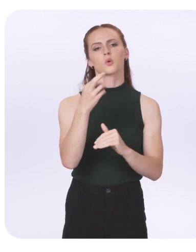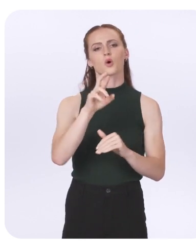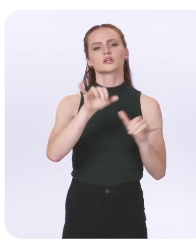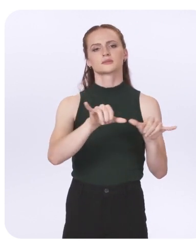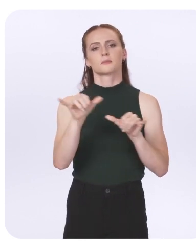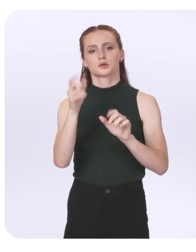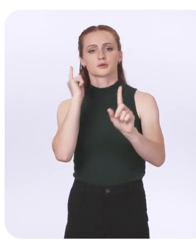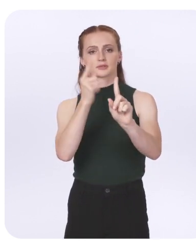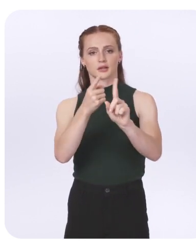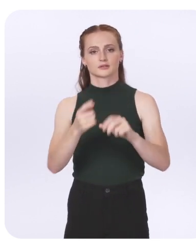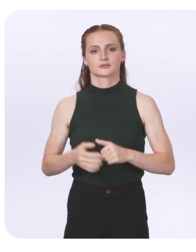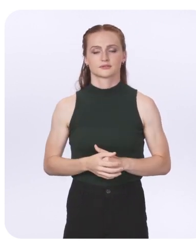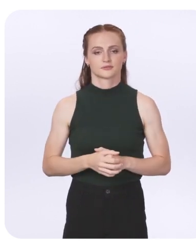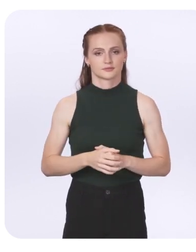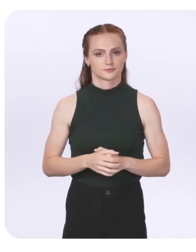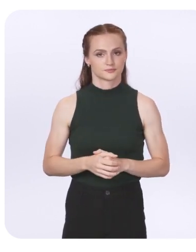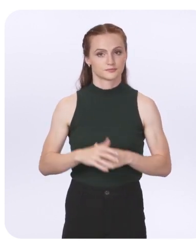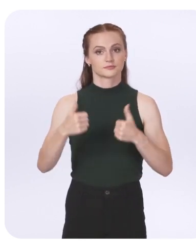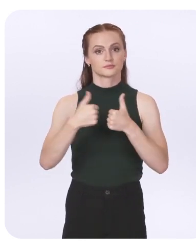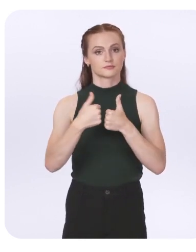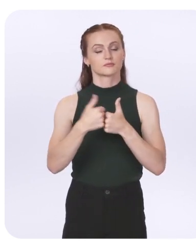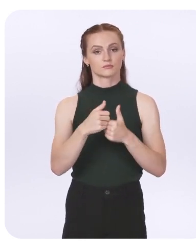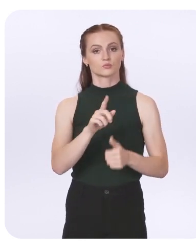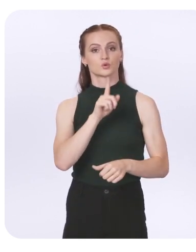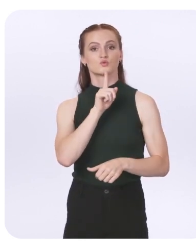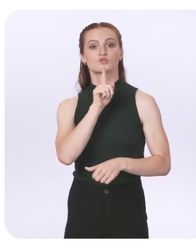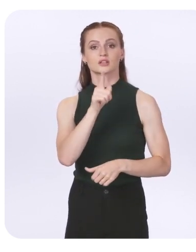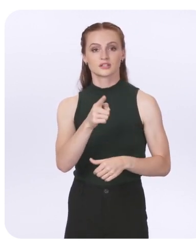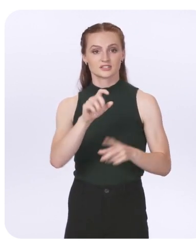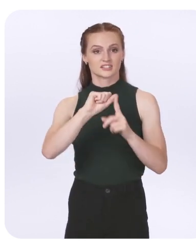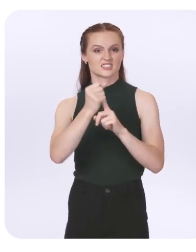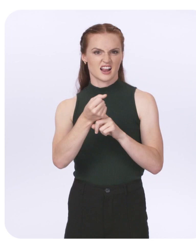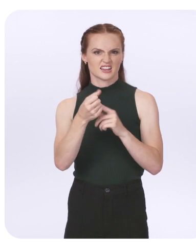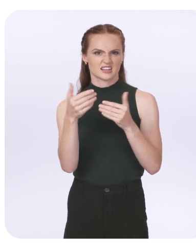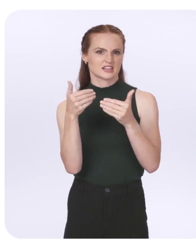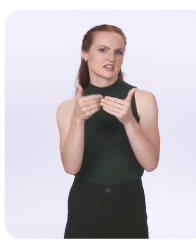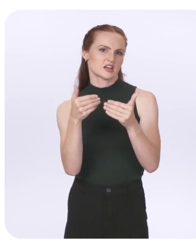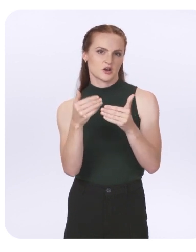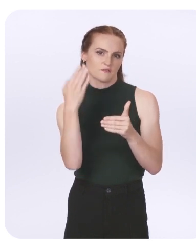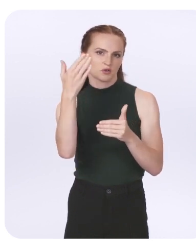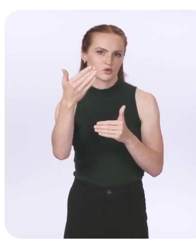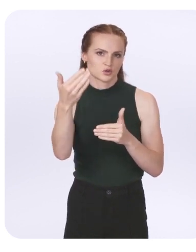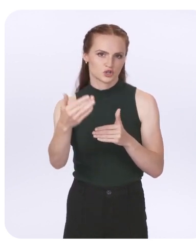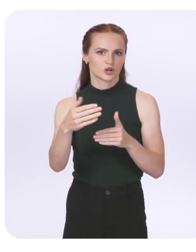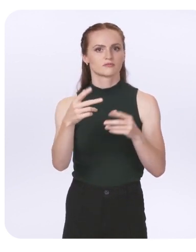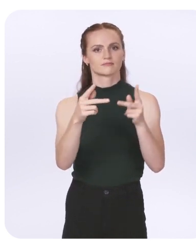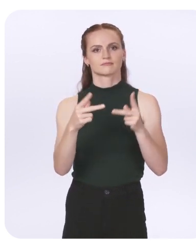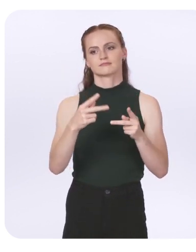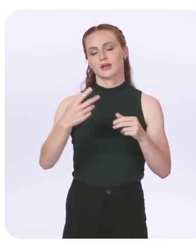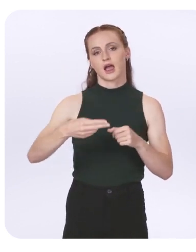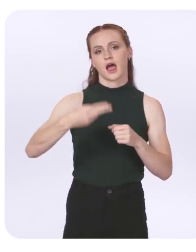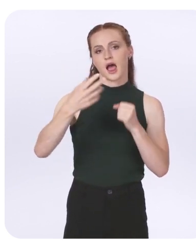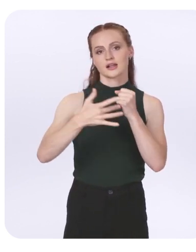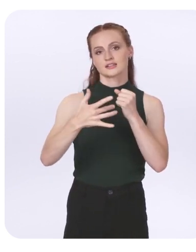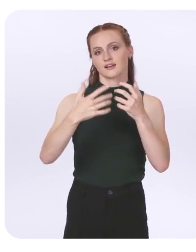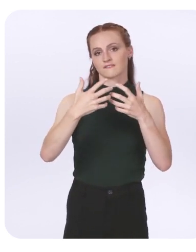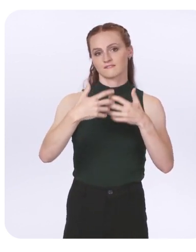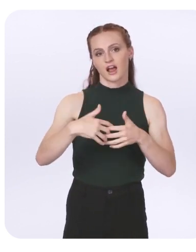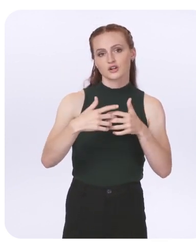The game would have a realistic near-future setting with locations like high-tech factories or a skyscraper in a futuristic city,